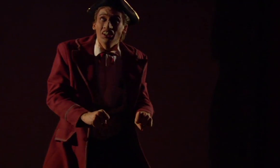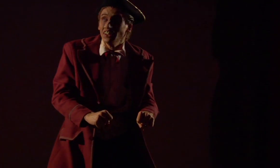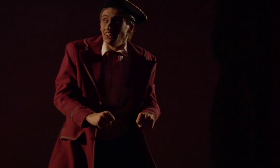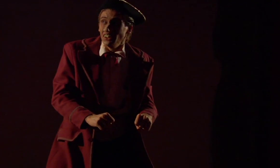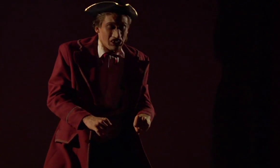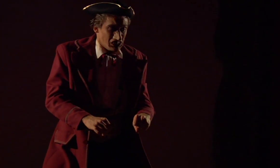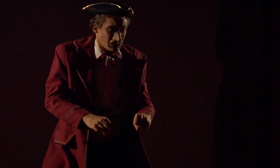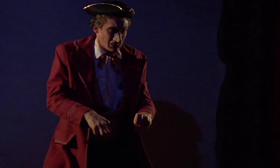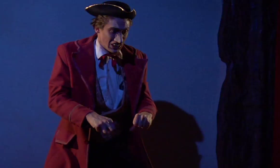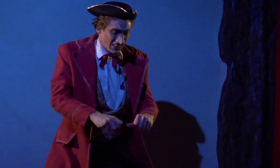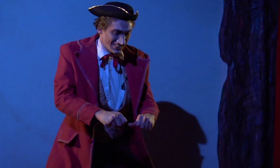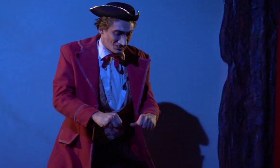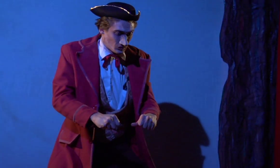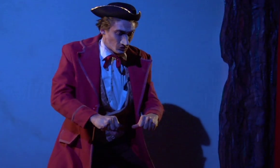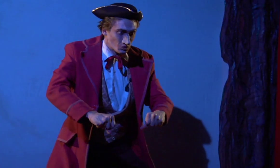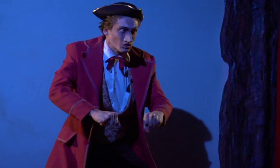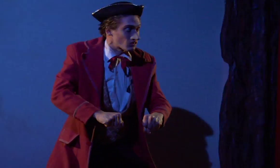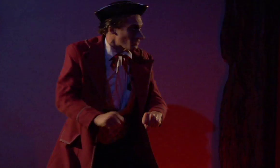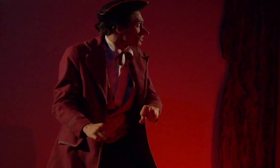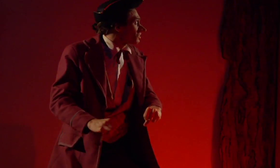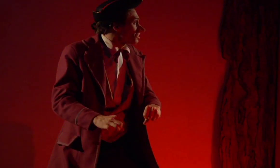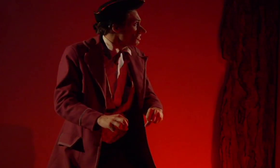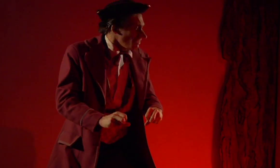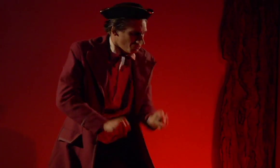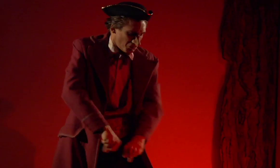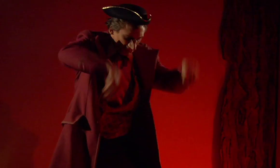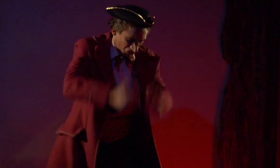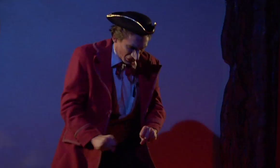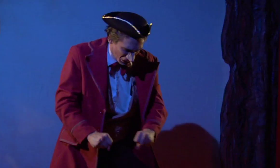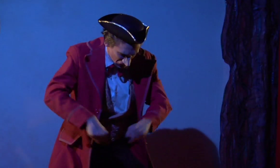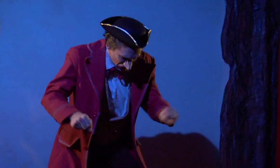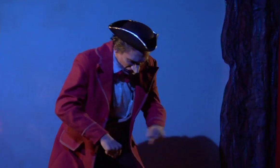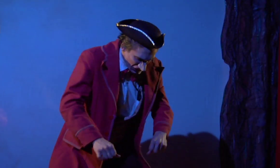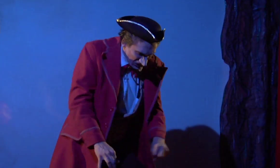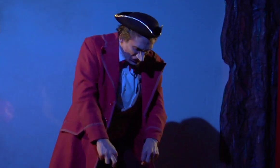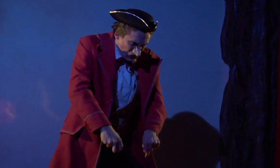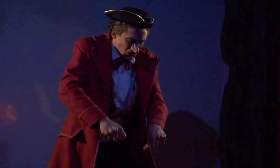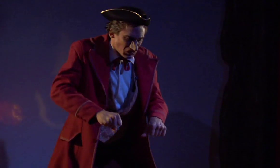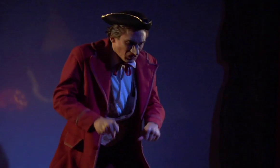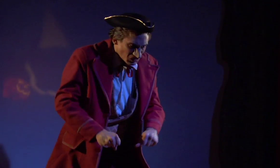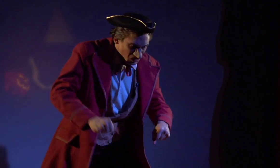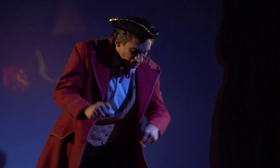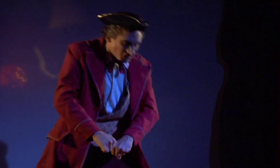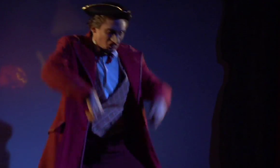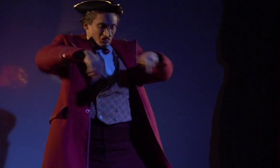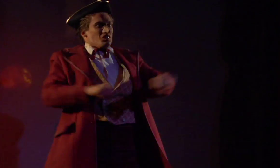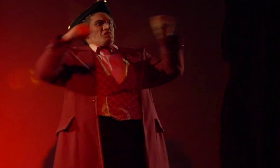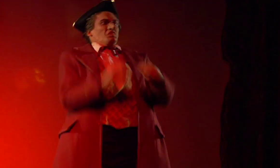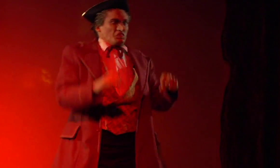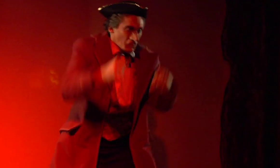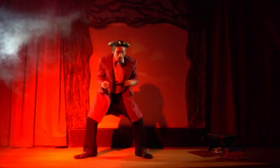Ichabod Crane!